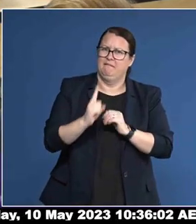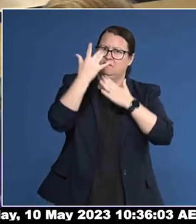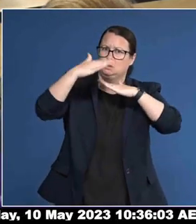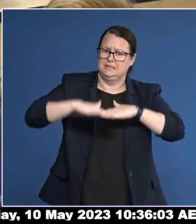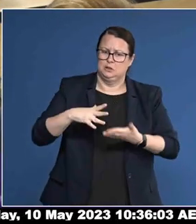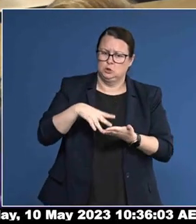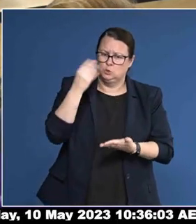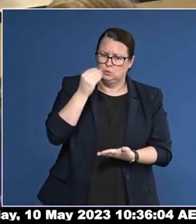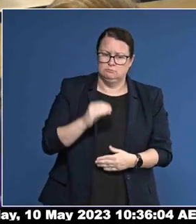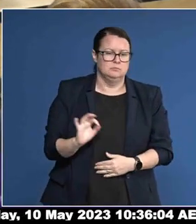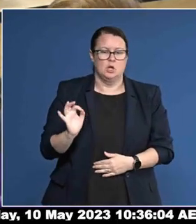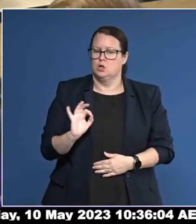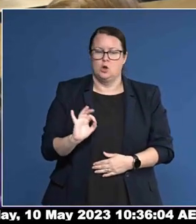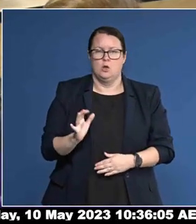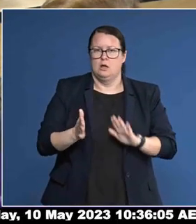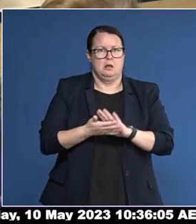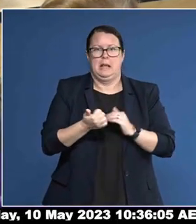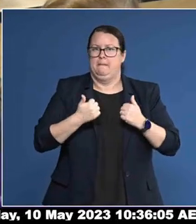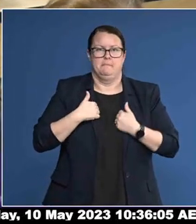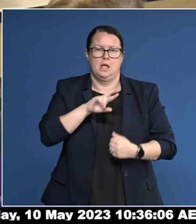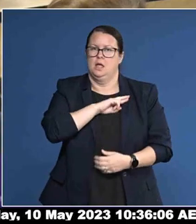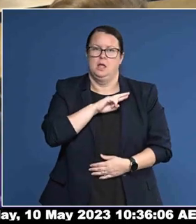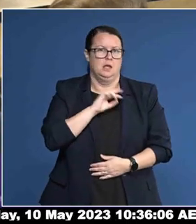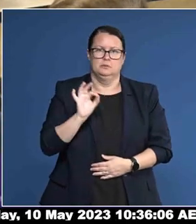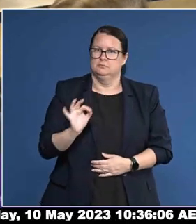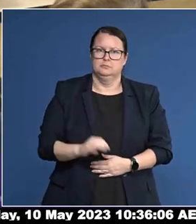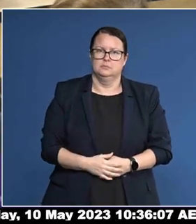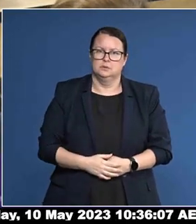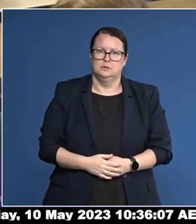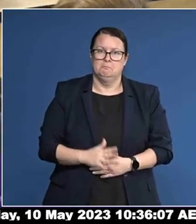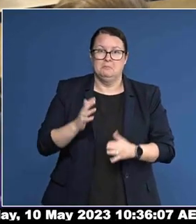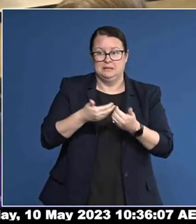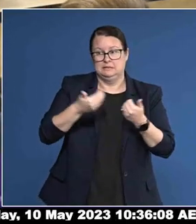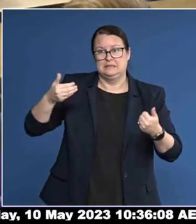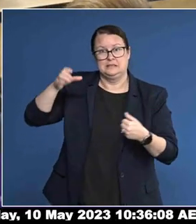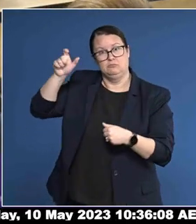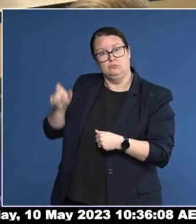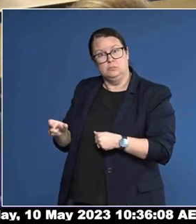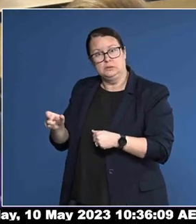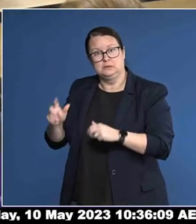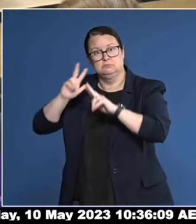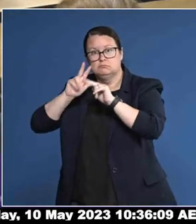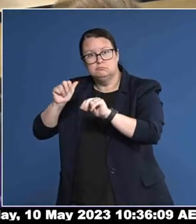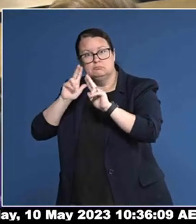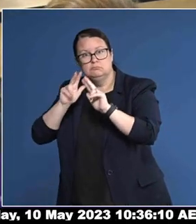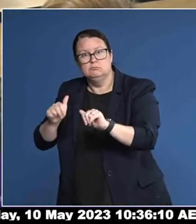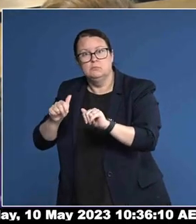No, not within my portfolio. So is there another focus - another portfolio that focuses on First